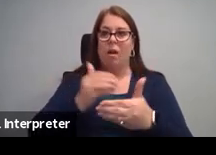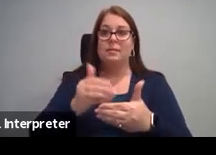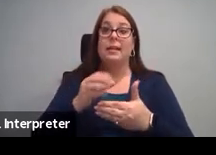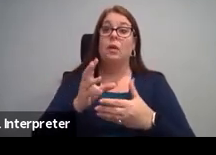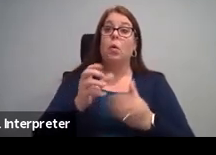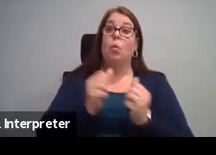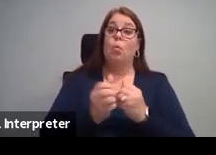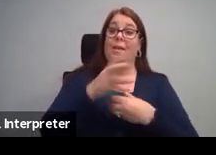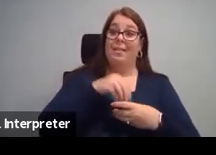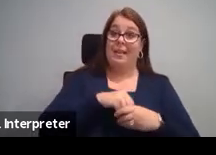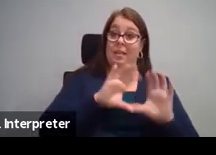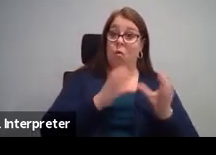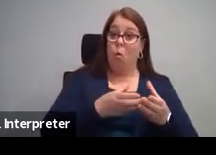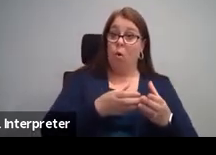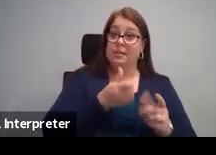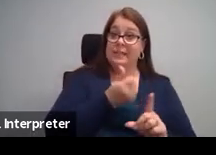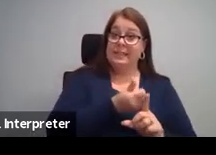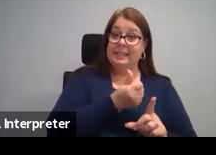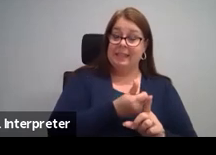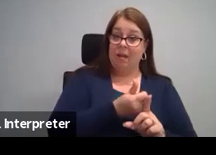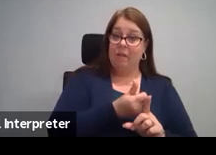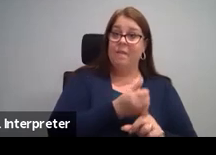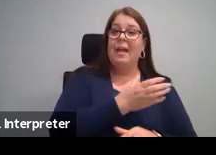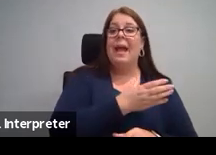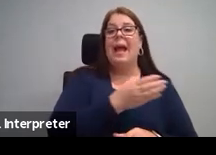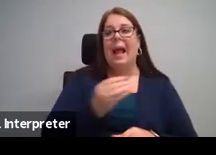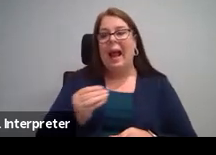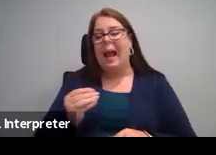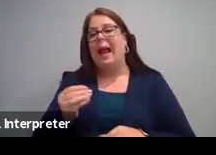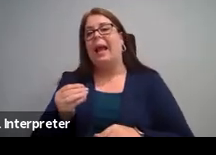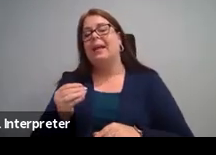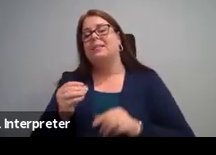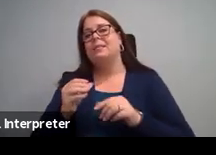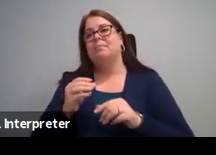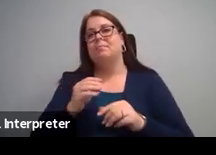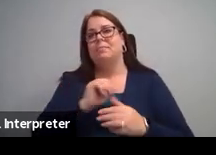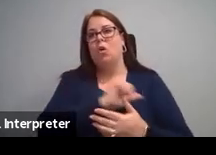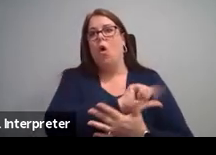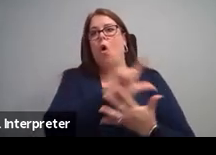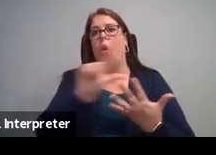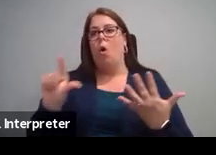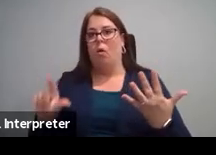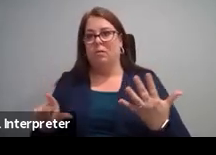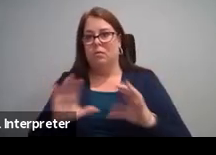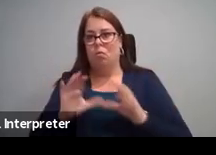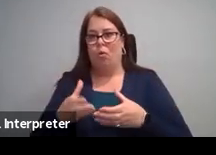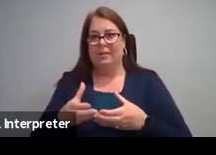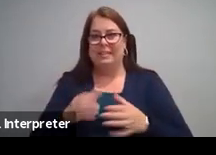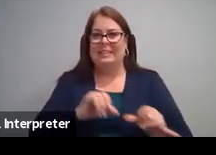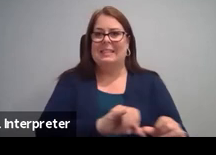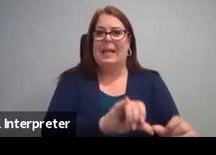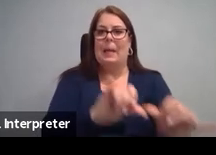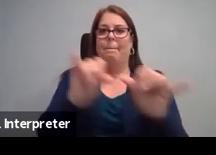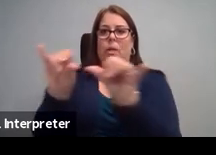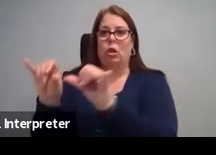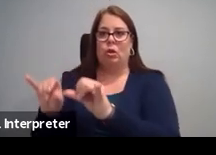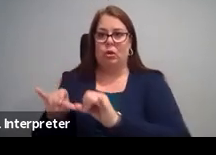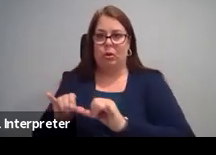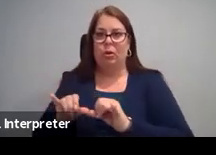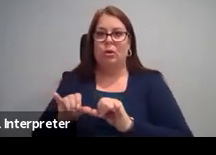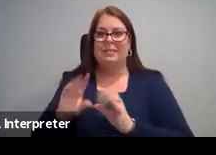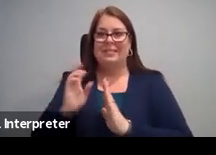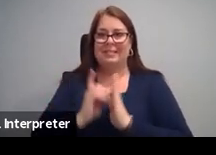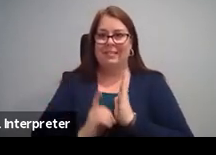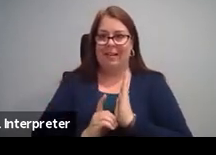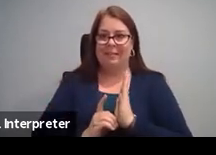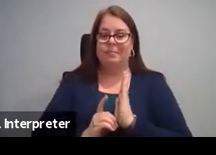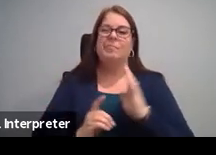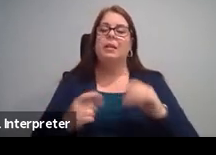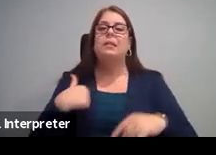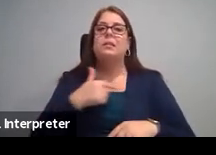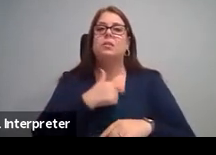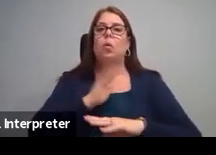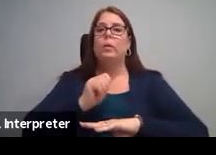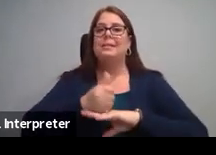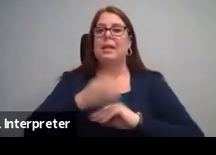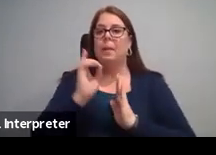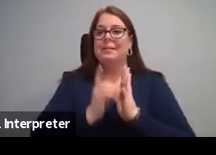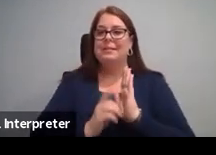Cathy Reznicek: As well as it's helpful if you have consistency across your courses. So we had a design model that we use, which followed best practices for online learning.